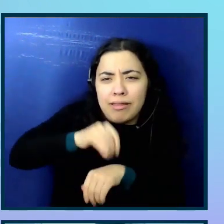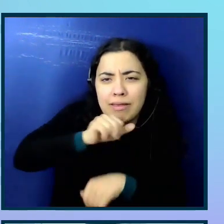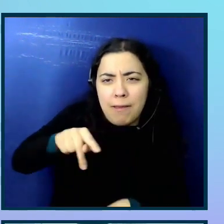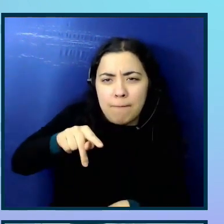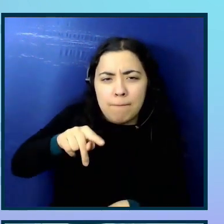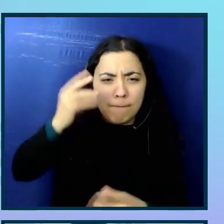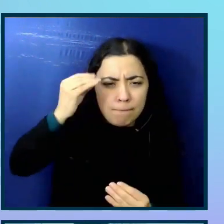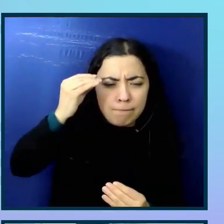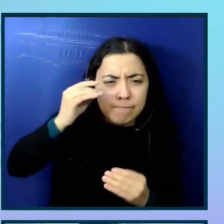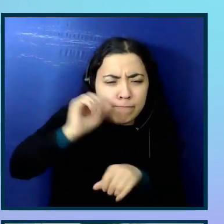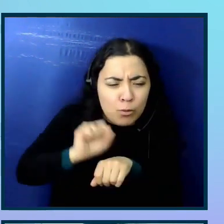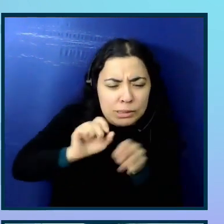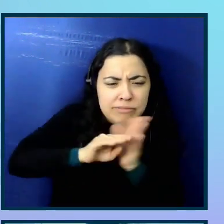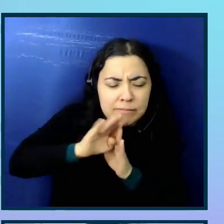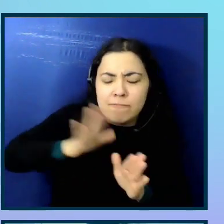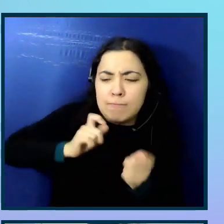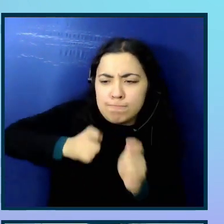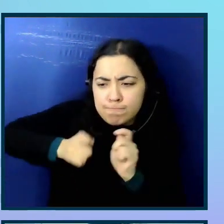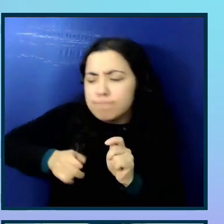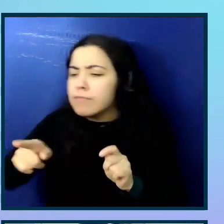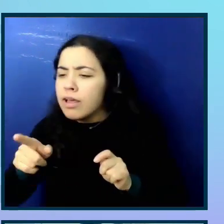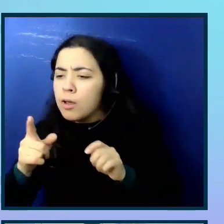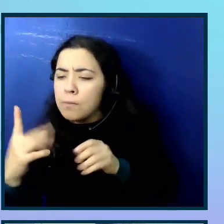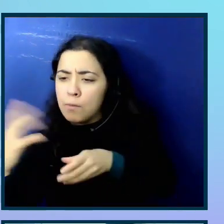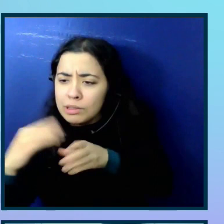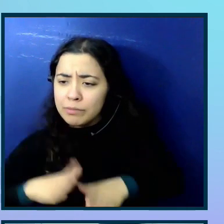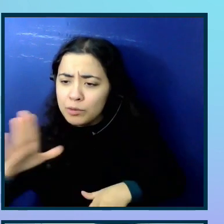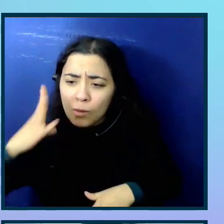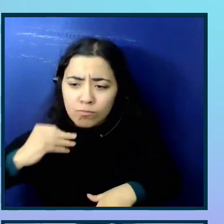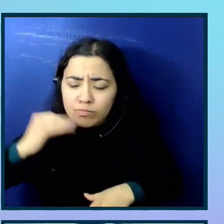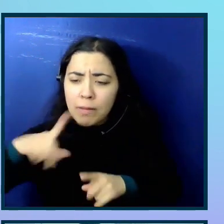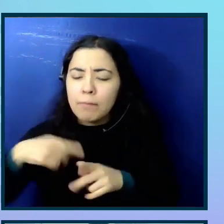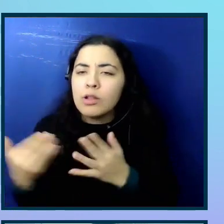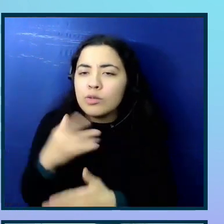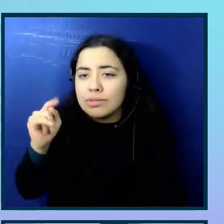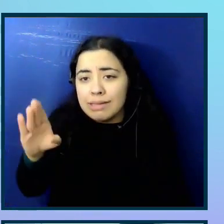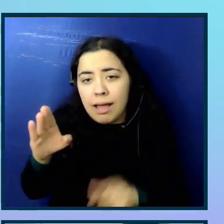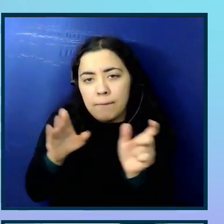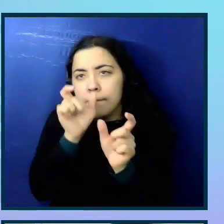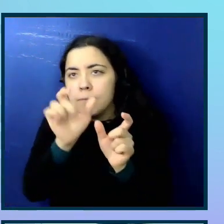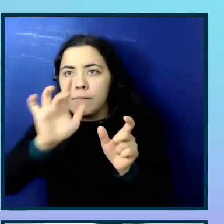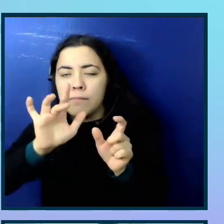we wanted to get some feedback from participants about a new tab navigation, new page structure,